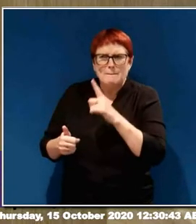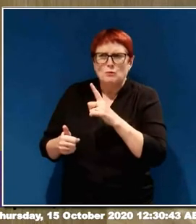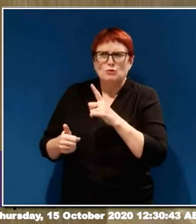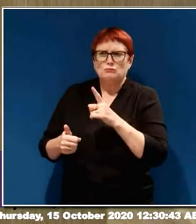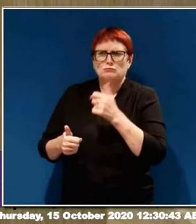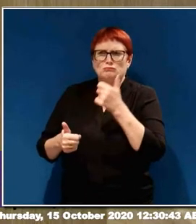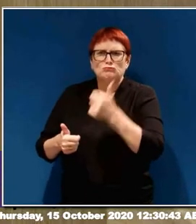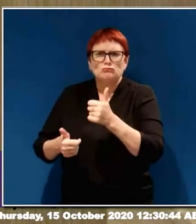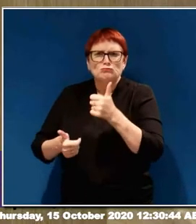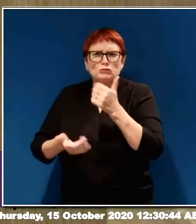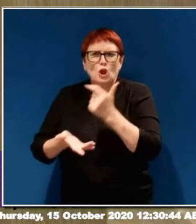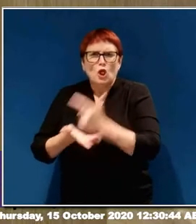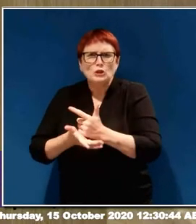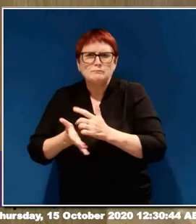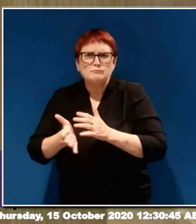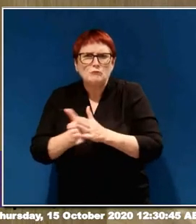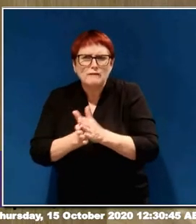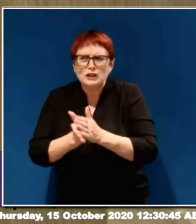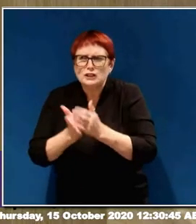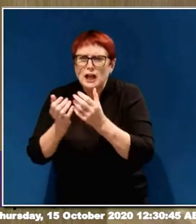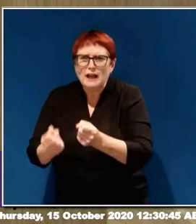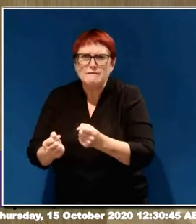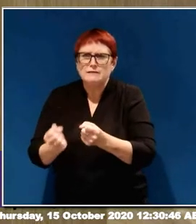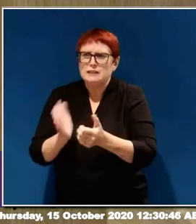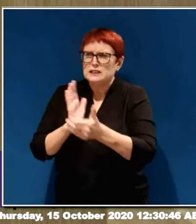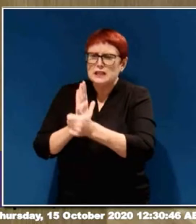might still have a bad day? Yes. OK.